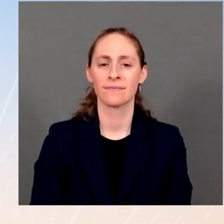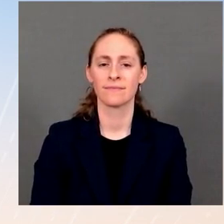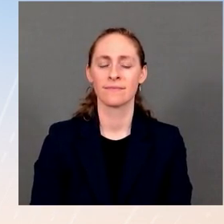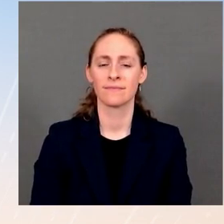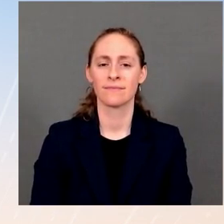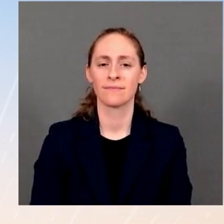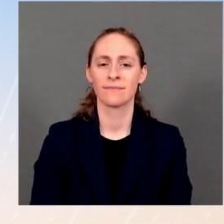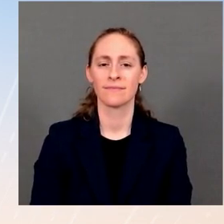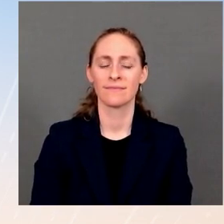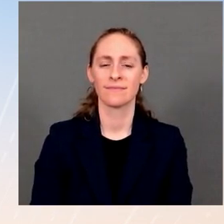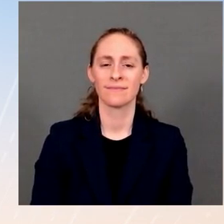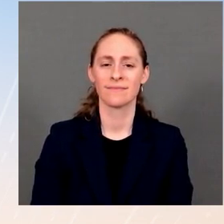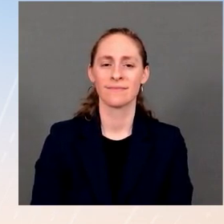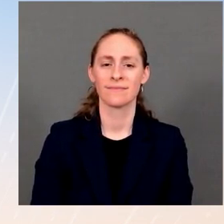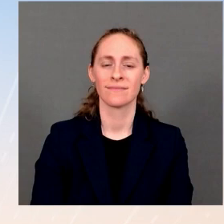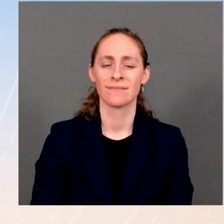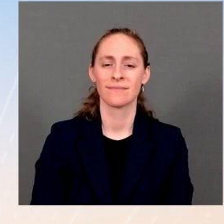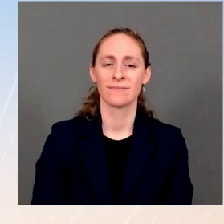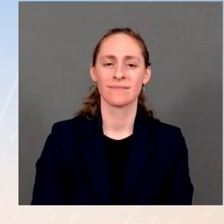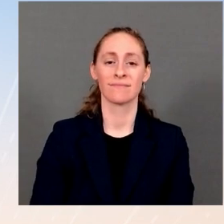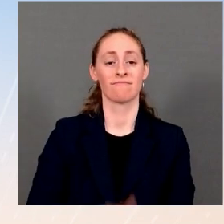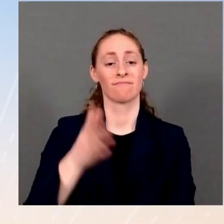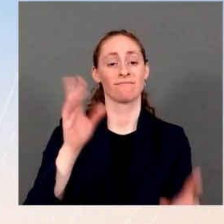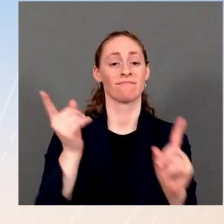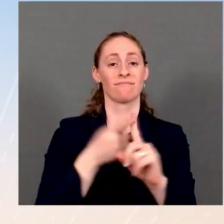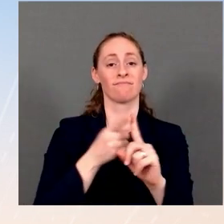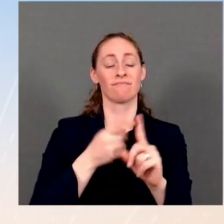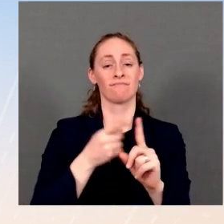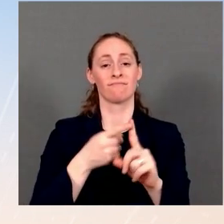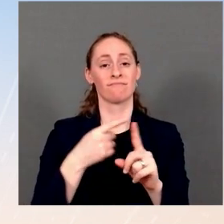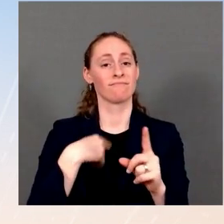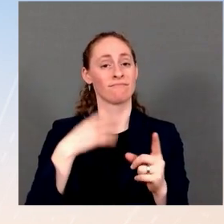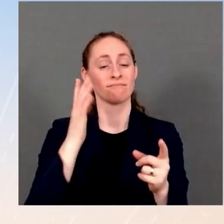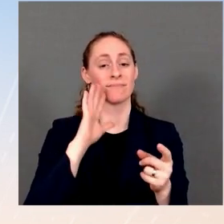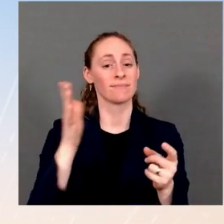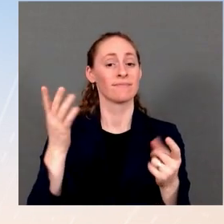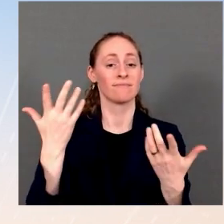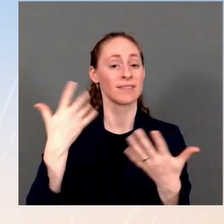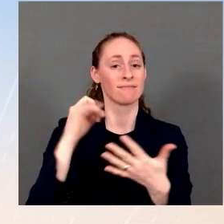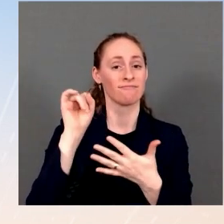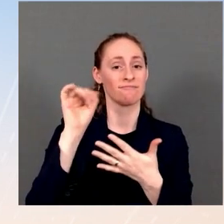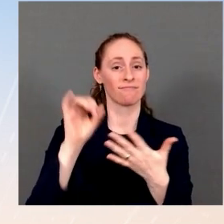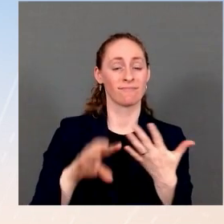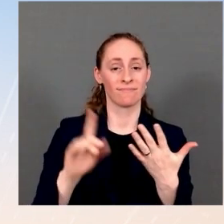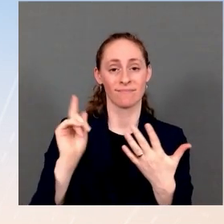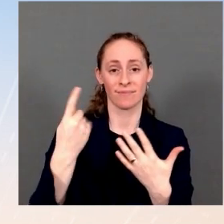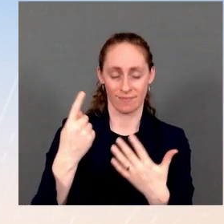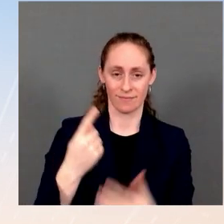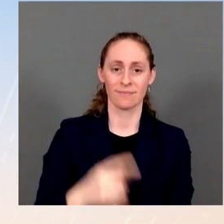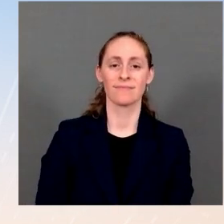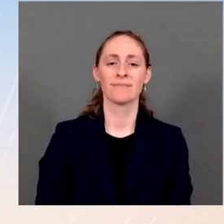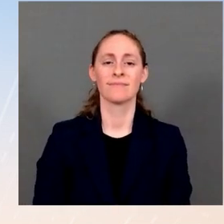But first, I want to welcome the members of our Domestic Policy Council who are here. I'm just -- I'm continuing a tradition